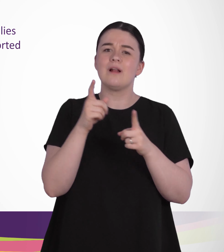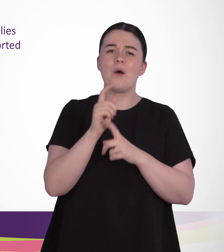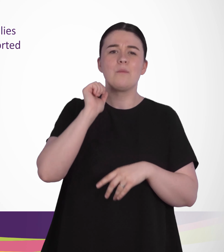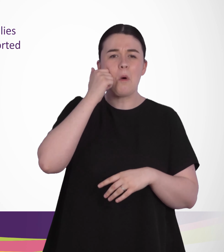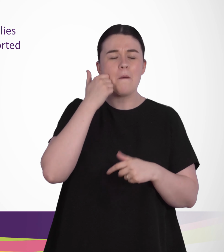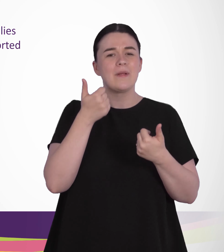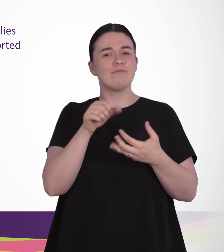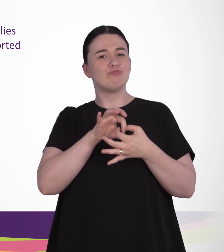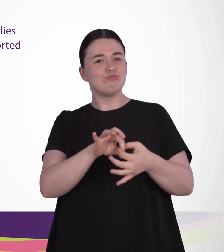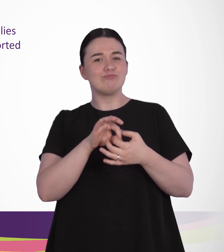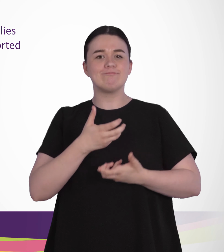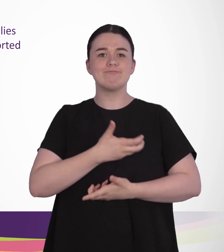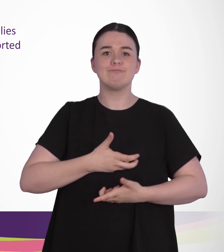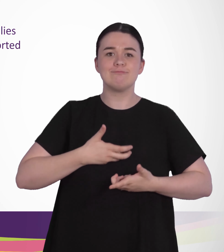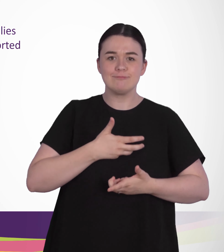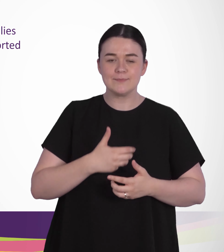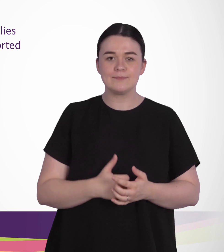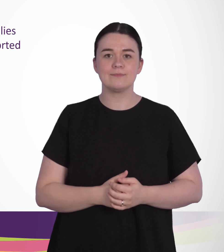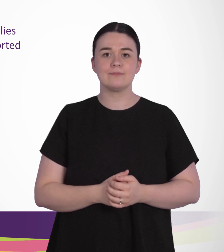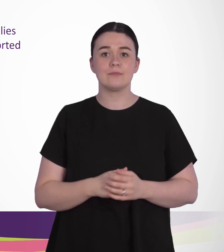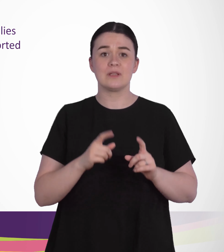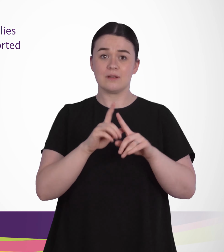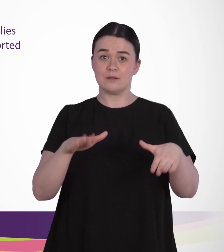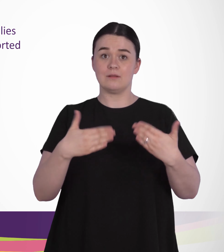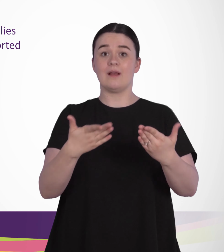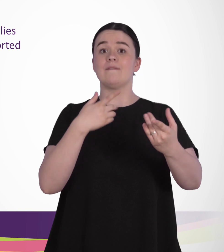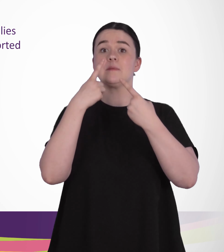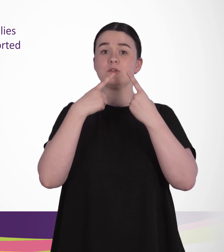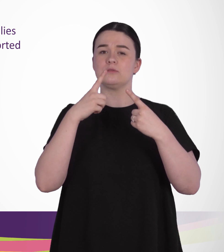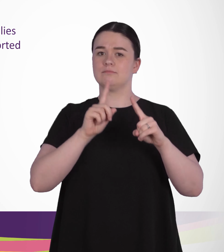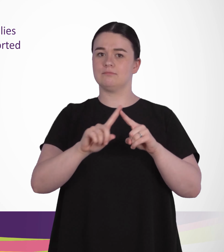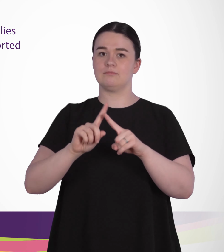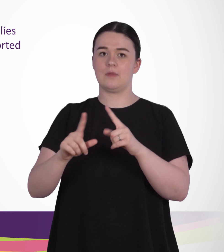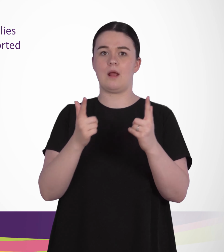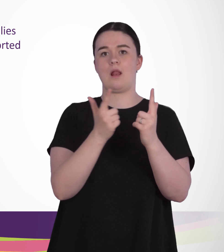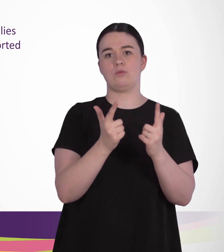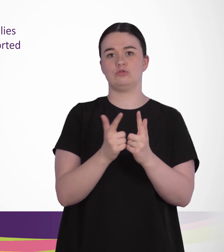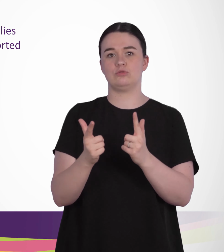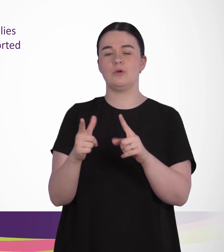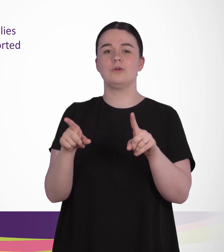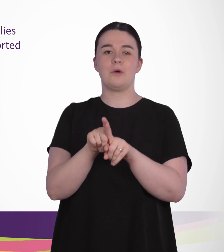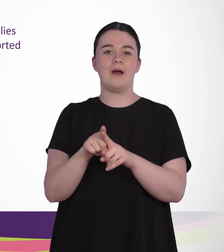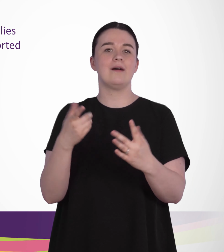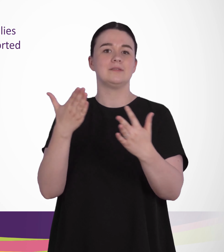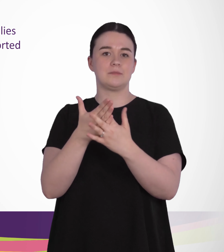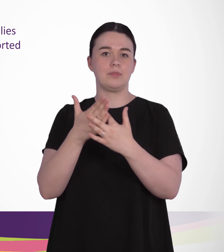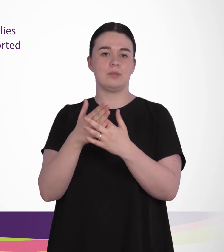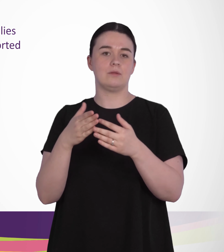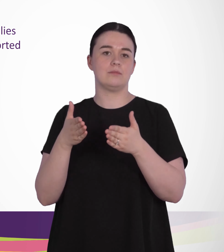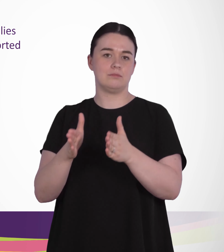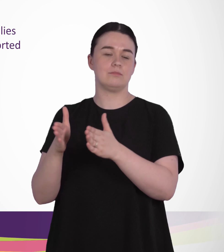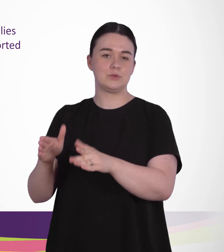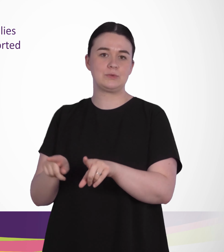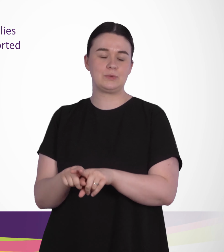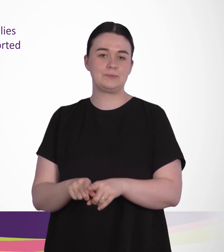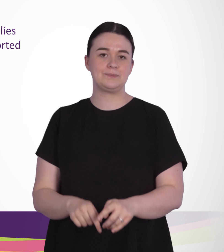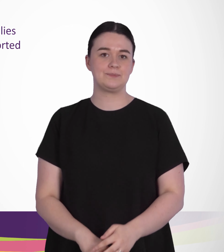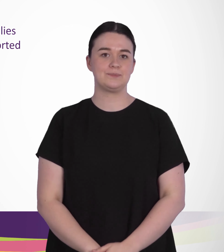and provide information in different languages and accessible formats.